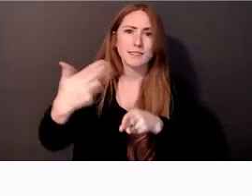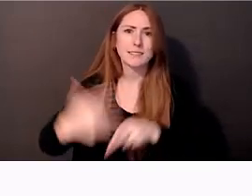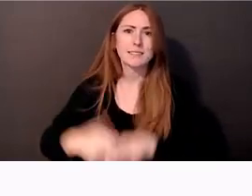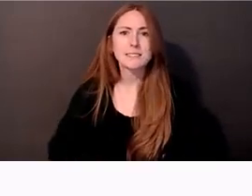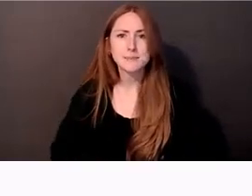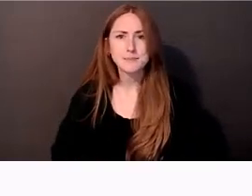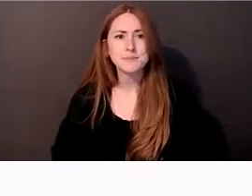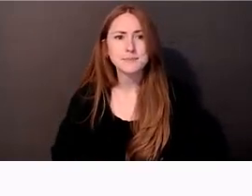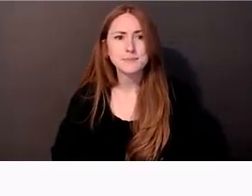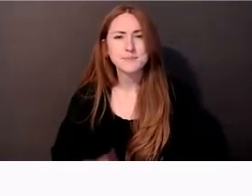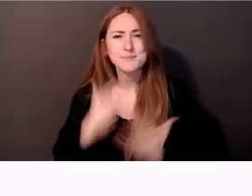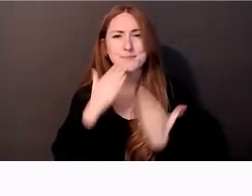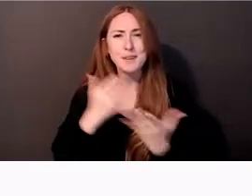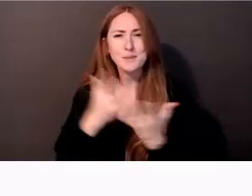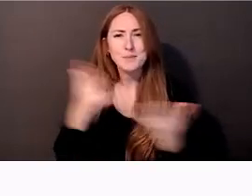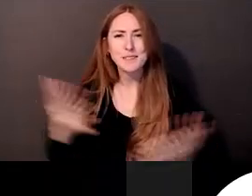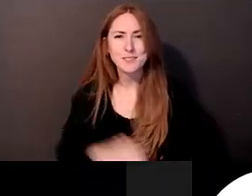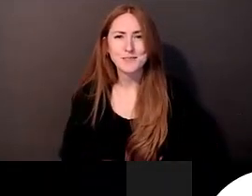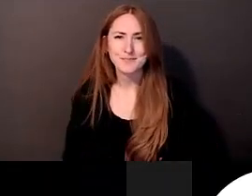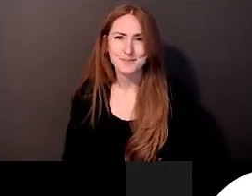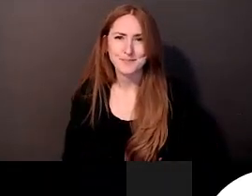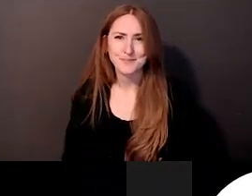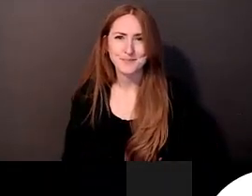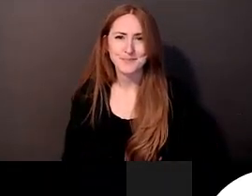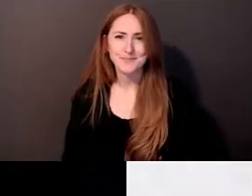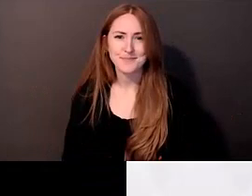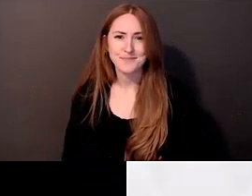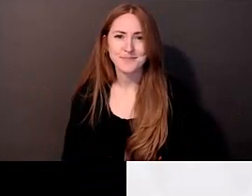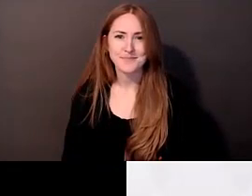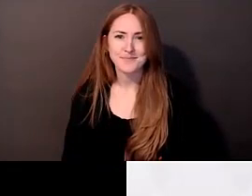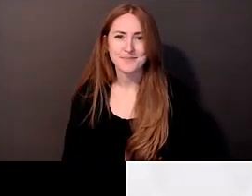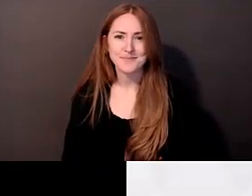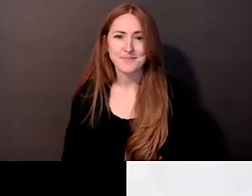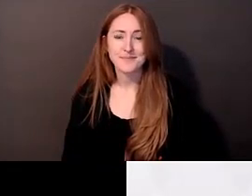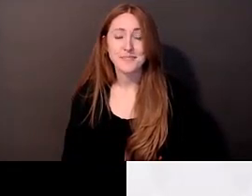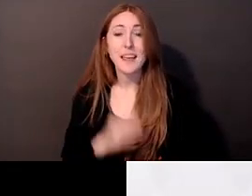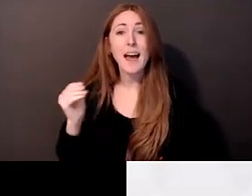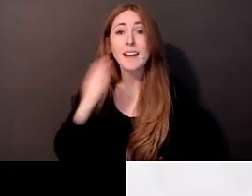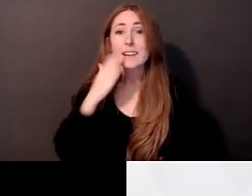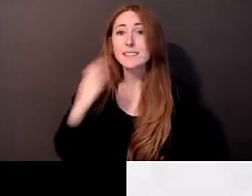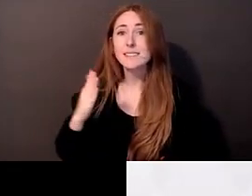Thank you so much. And thank you to our collaborators